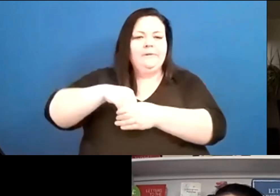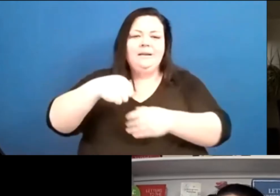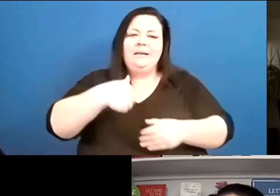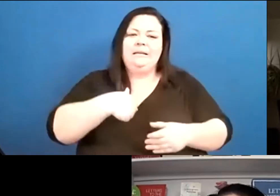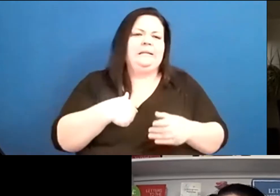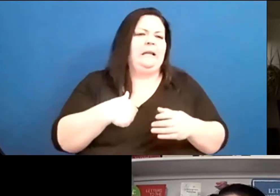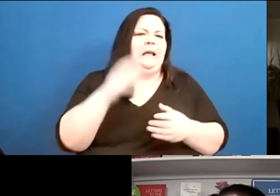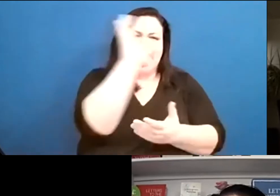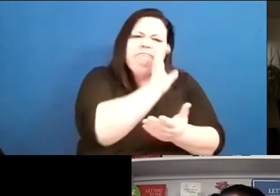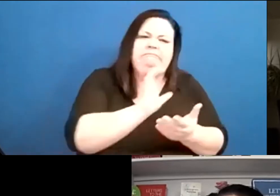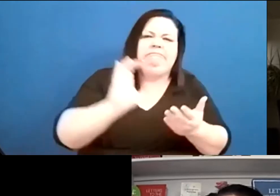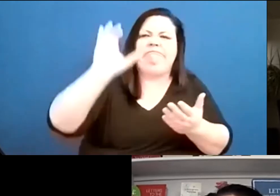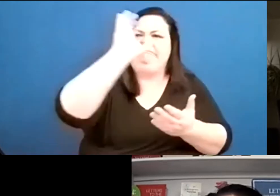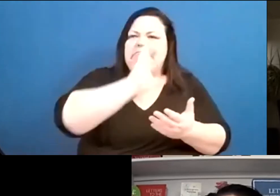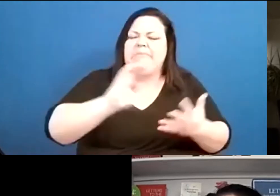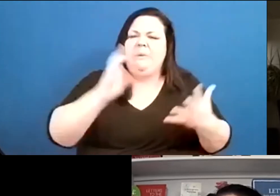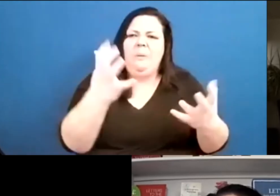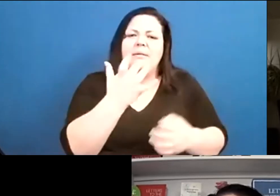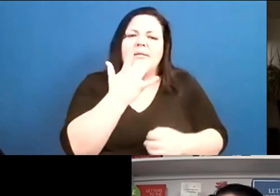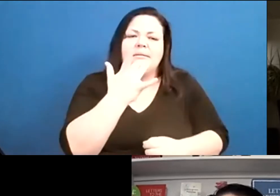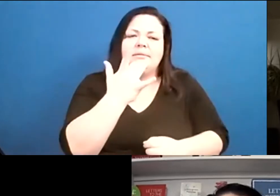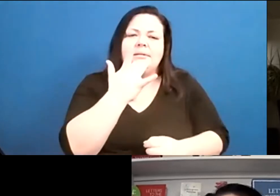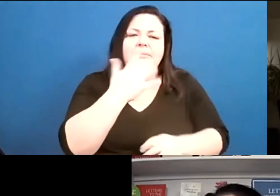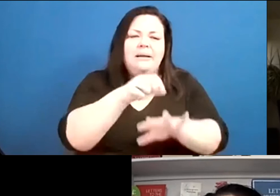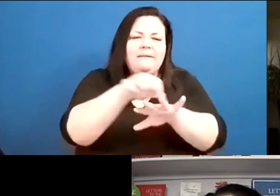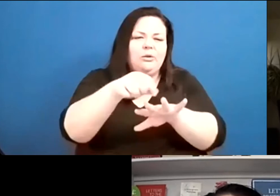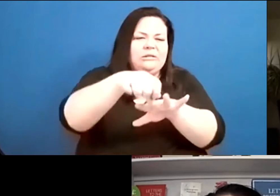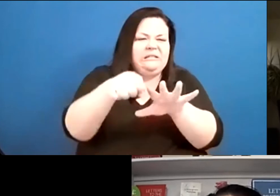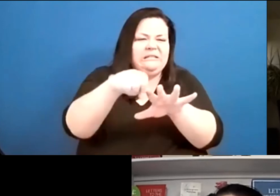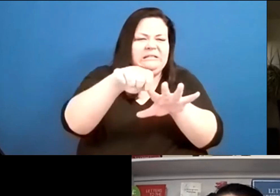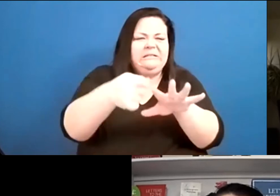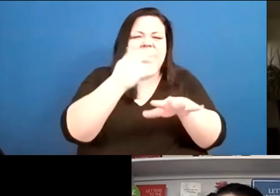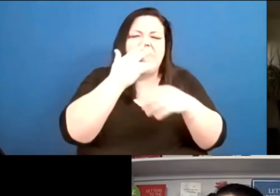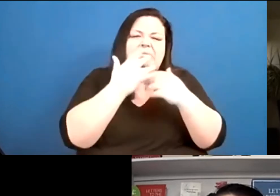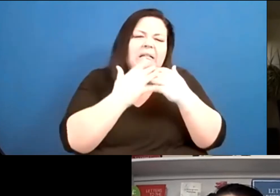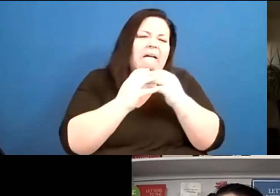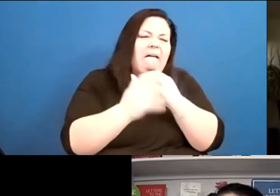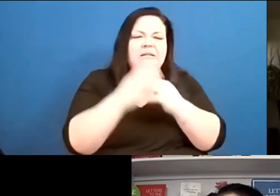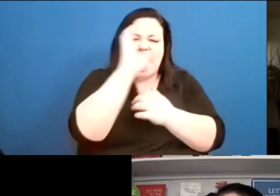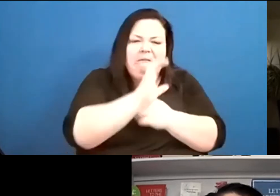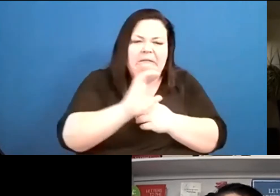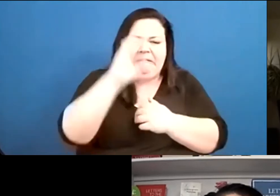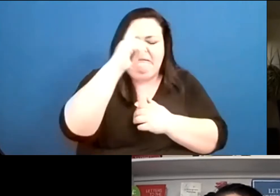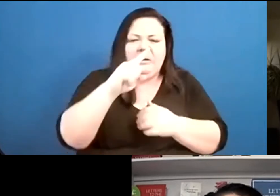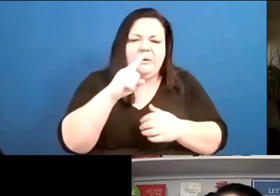the country for a taste./ My fingernails are torn// and bloody as I search/ dirt for silver shoes,/